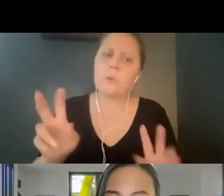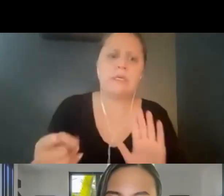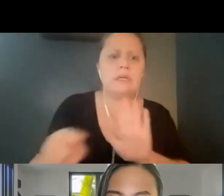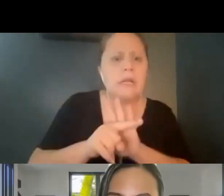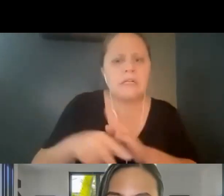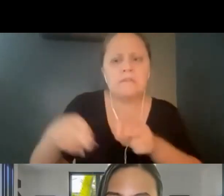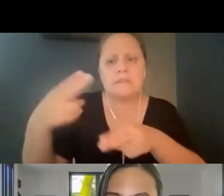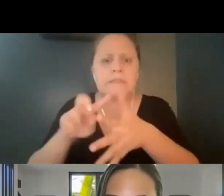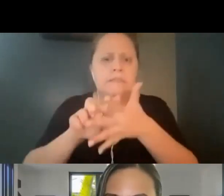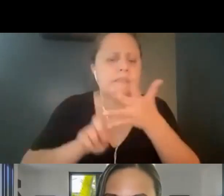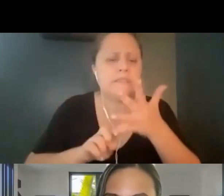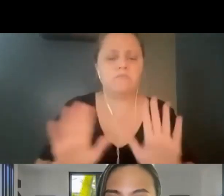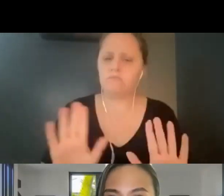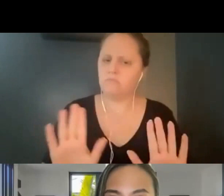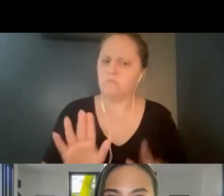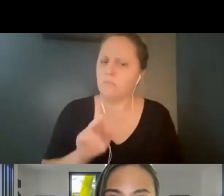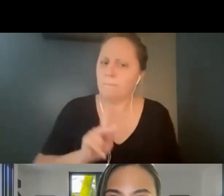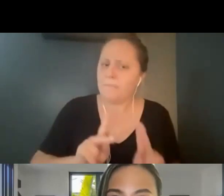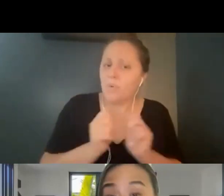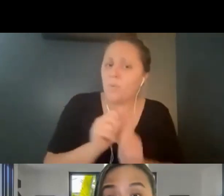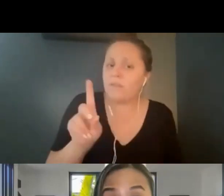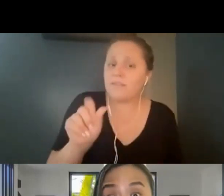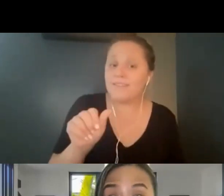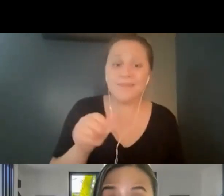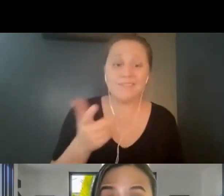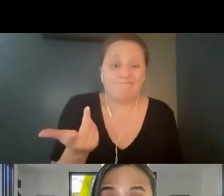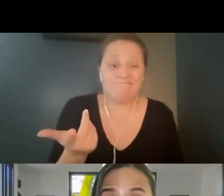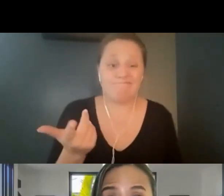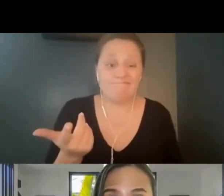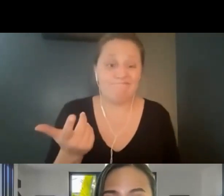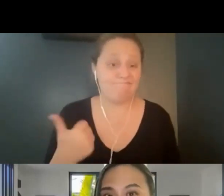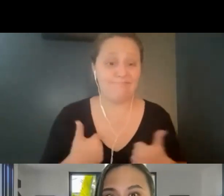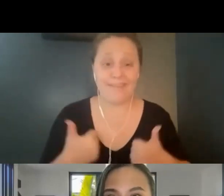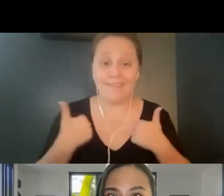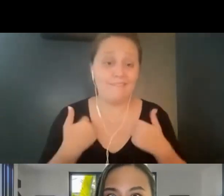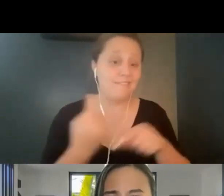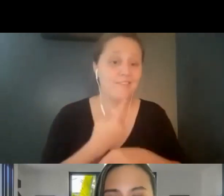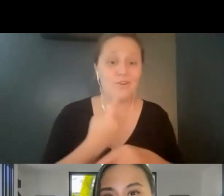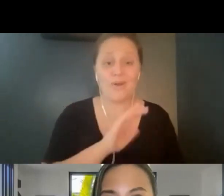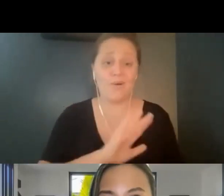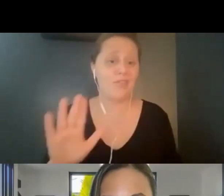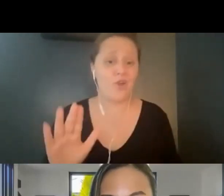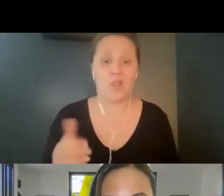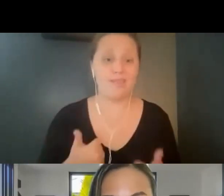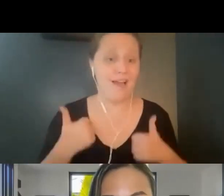with disabilities are living, you know, they're figuring out how to live their lives and that's not an easy feat. That's like a project manager, you know.